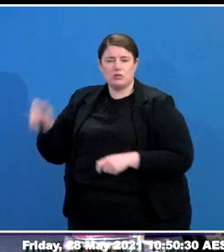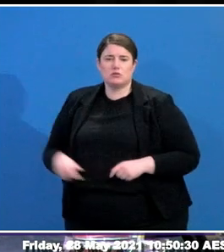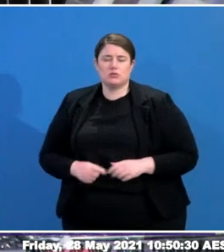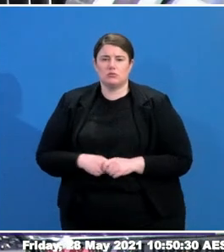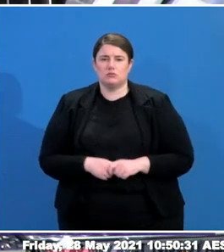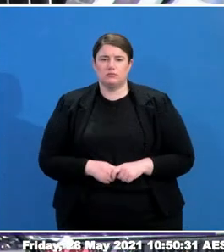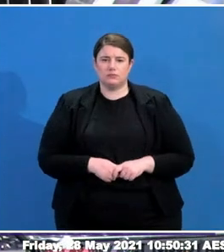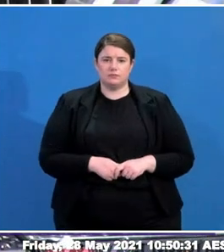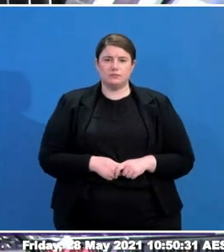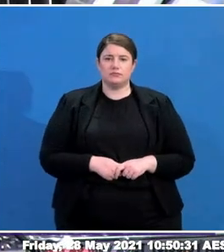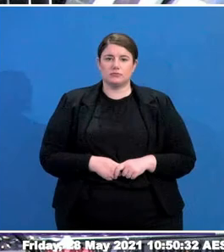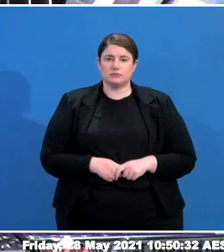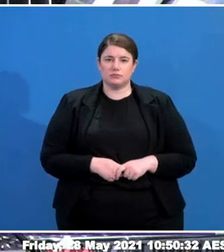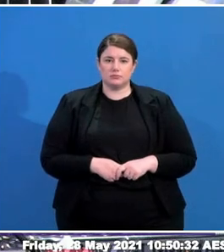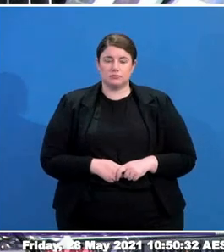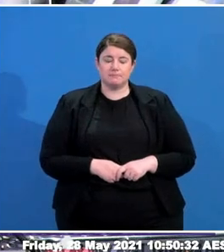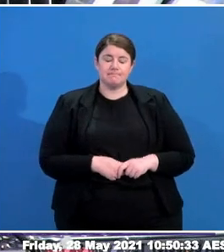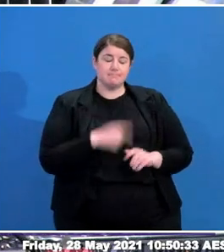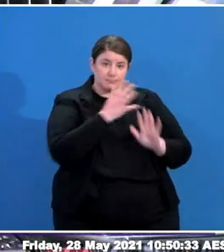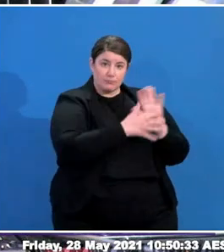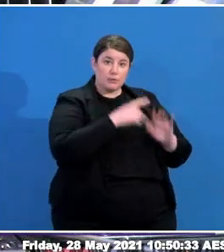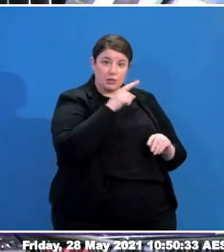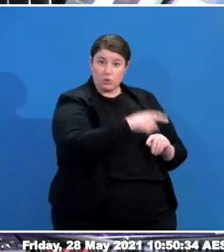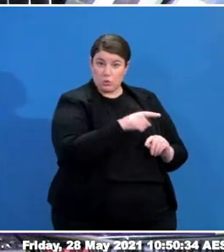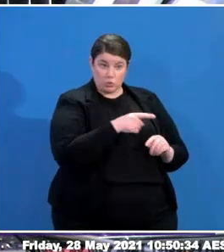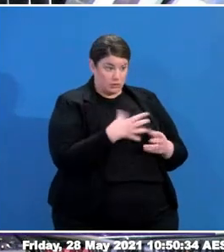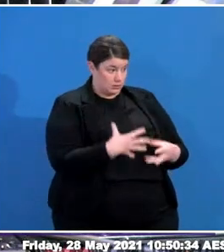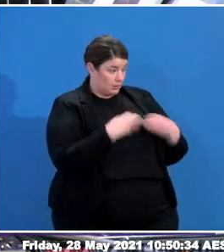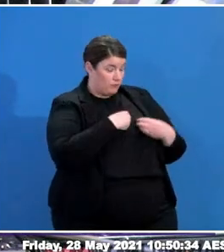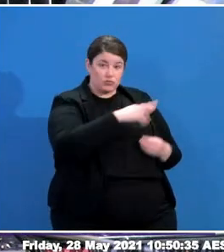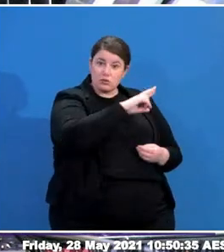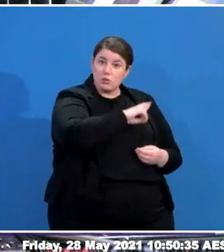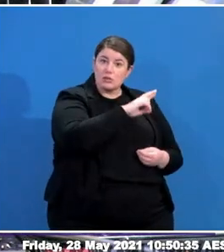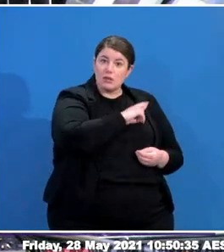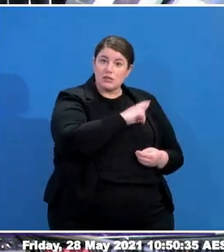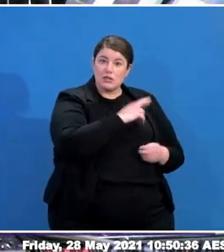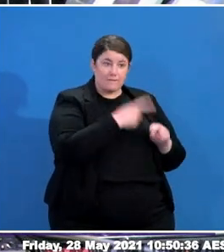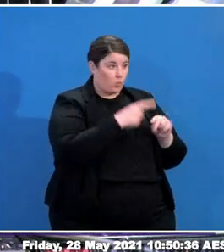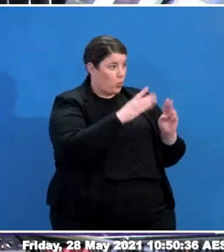At any time, did you accept responsibility for the house being able